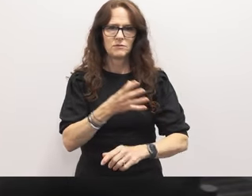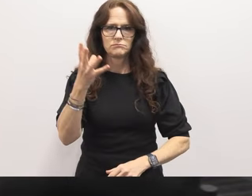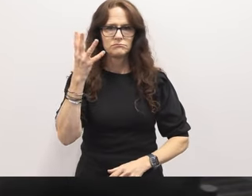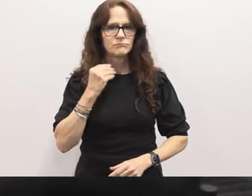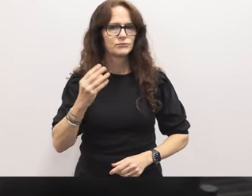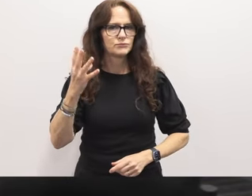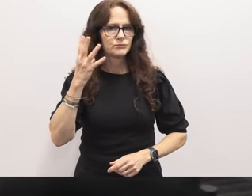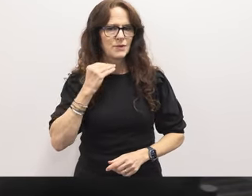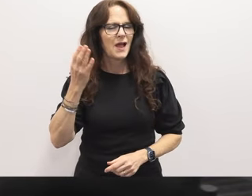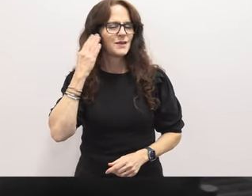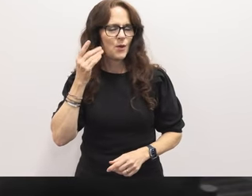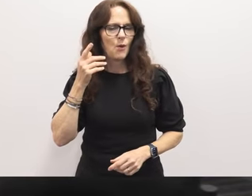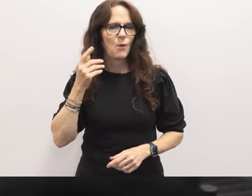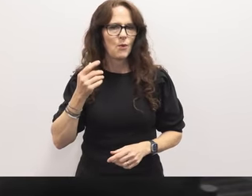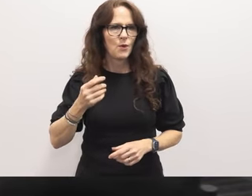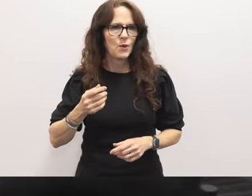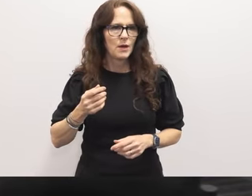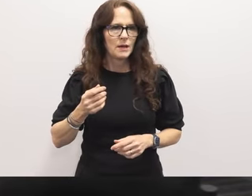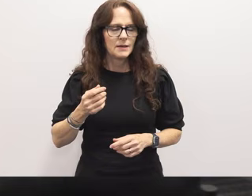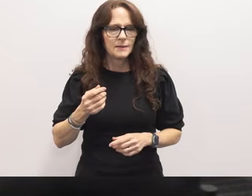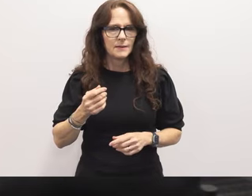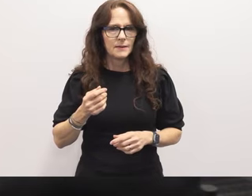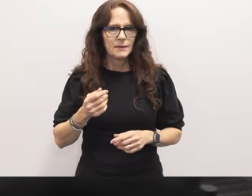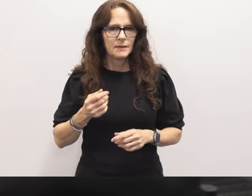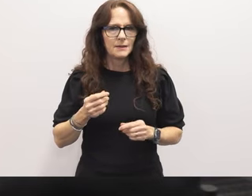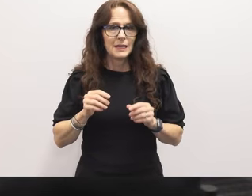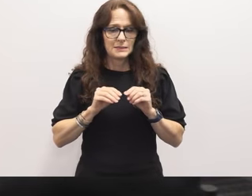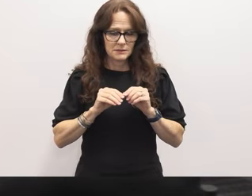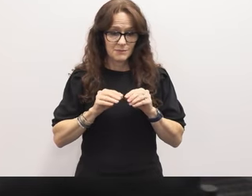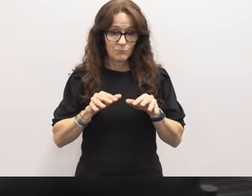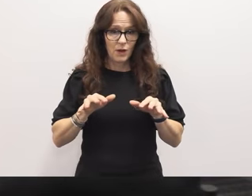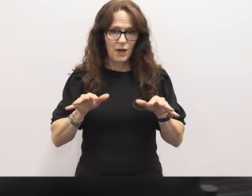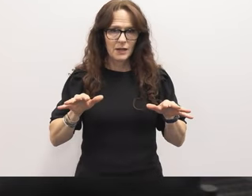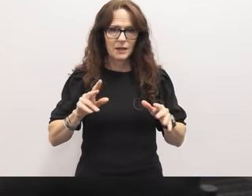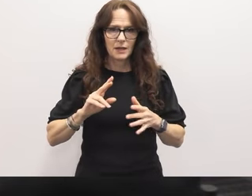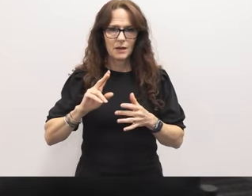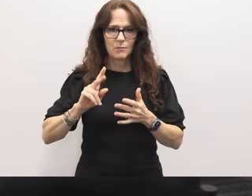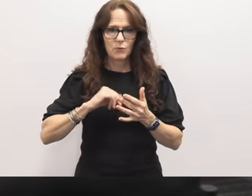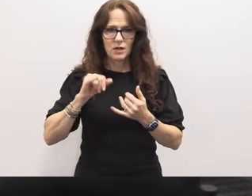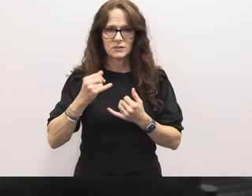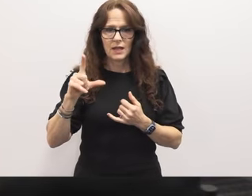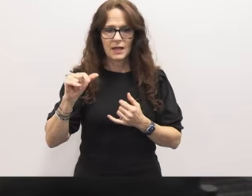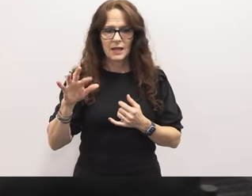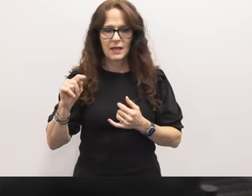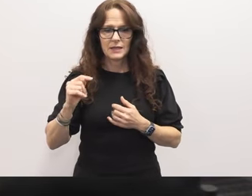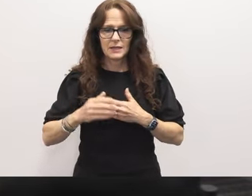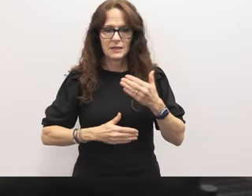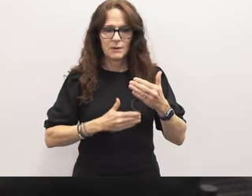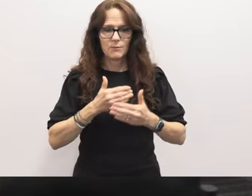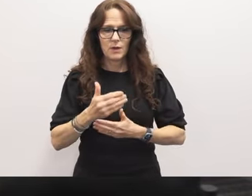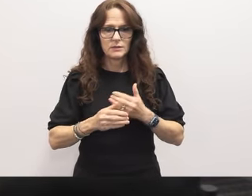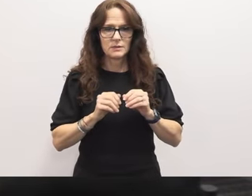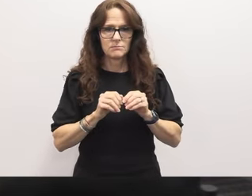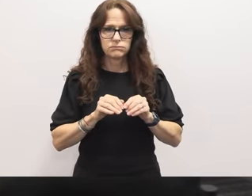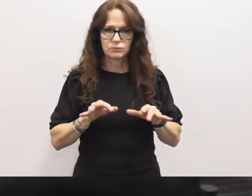and I know that these things are spreading, you know, Project Lit is, we're kind of in process of spreading that